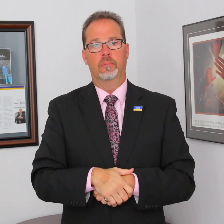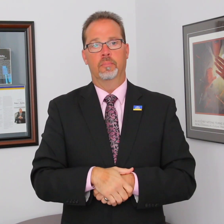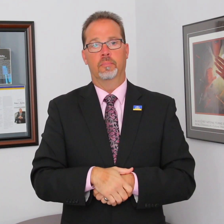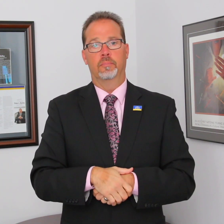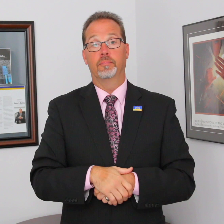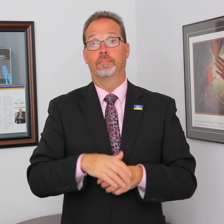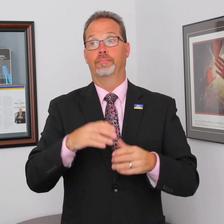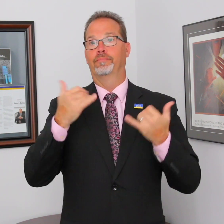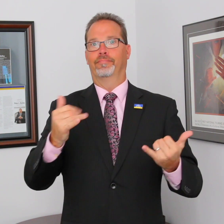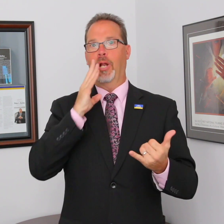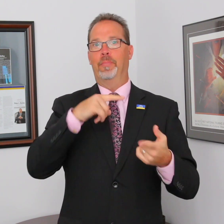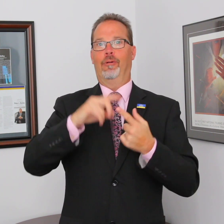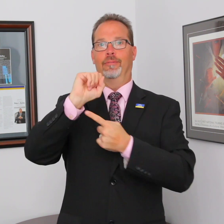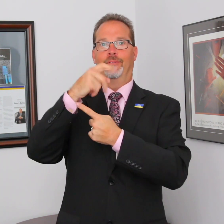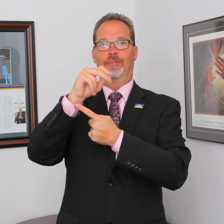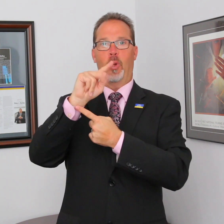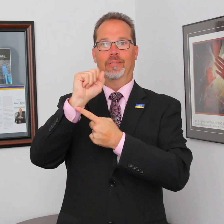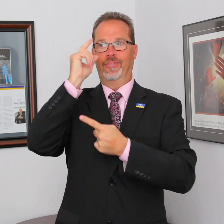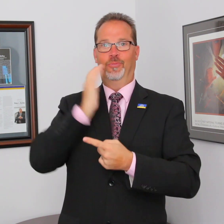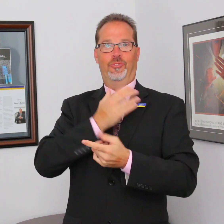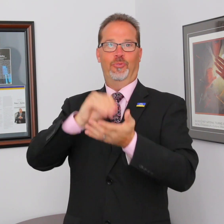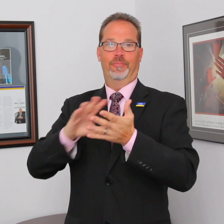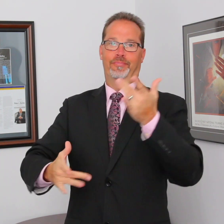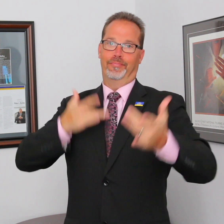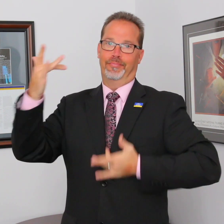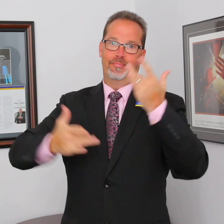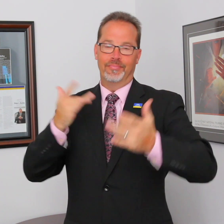I also wanted to talk about our Athletics program. We are